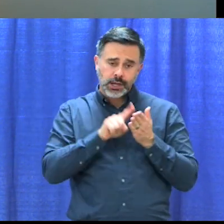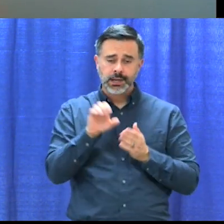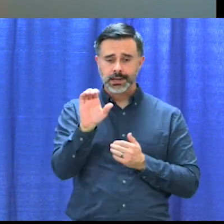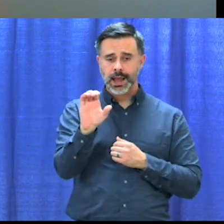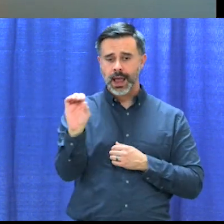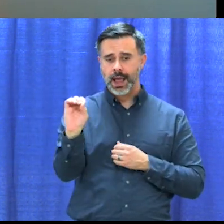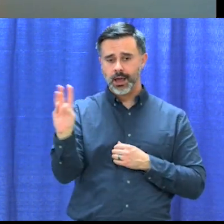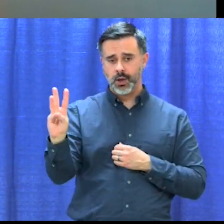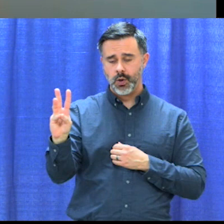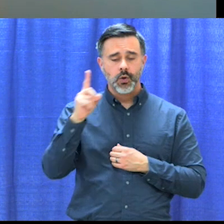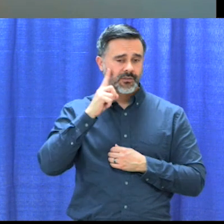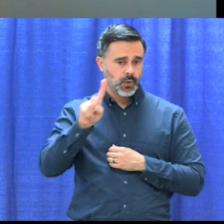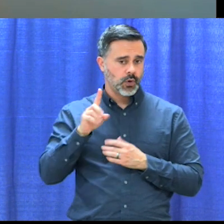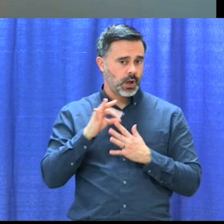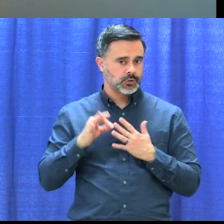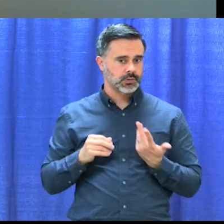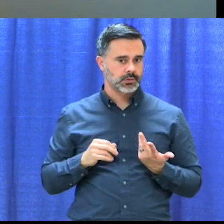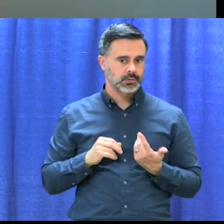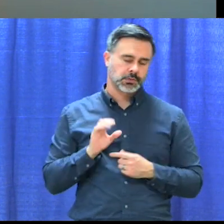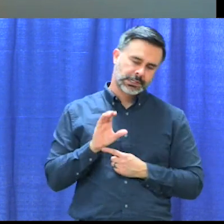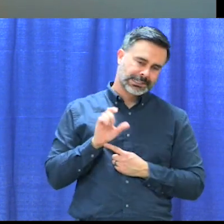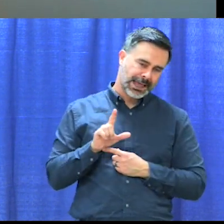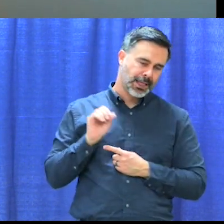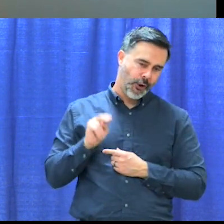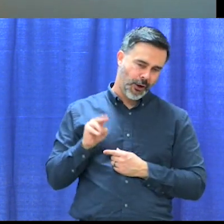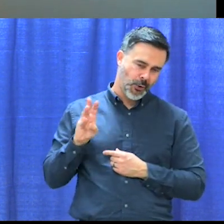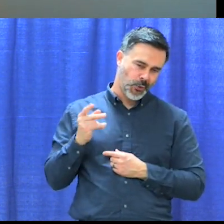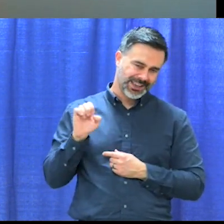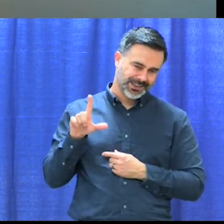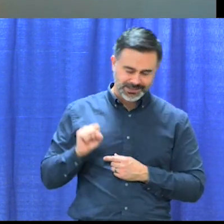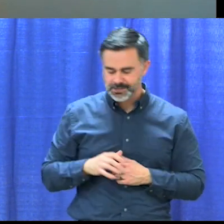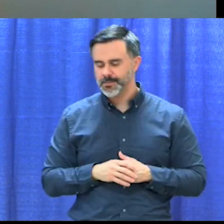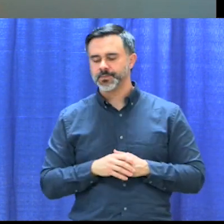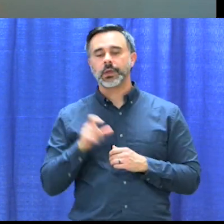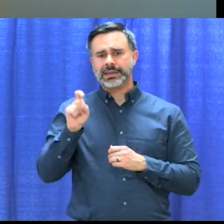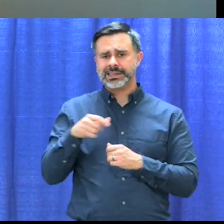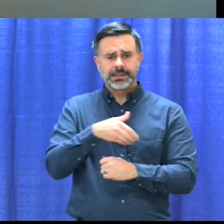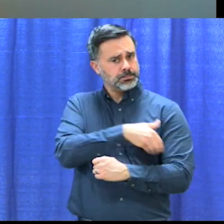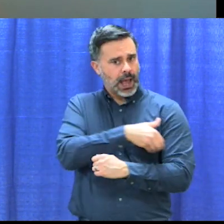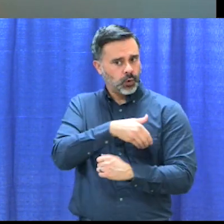Those cell on wheels of course however will need power and transport backhaul if there's